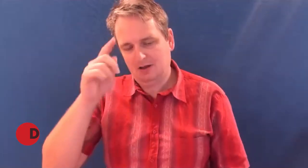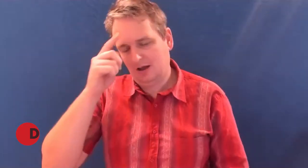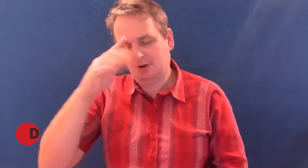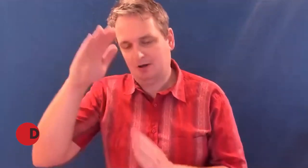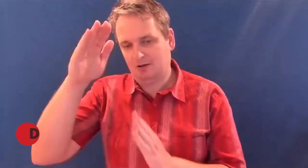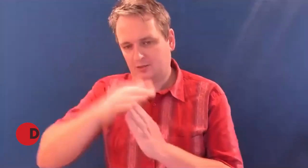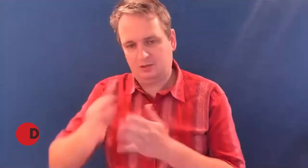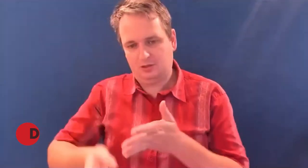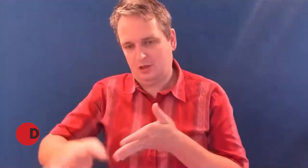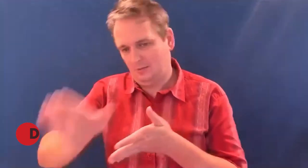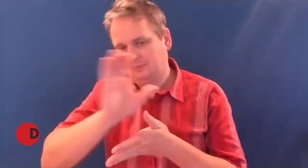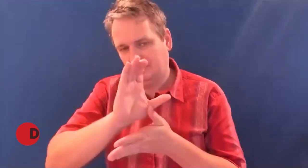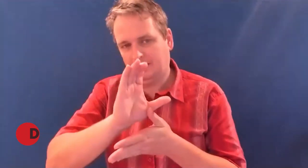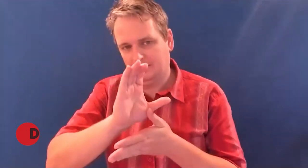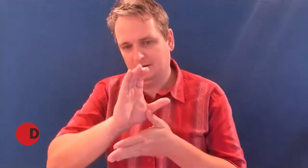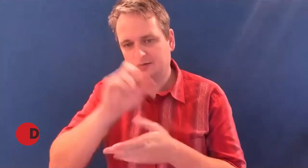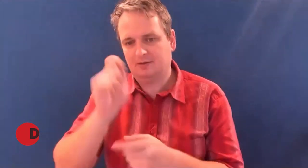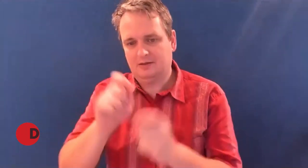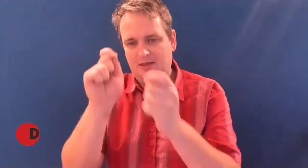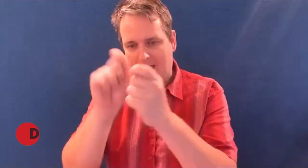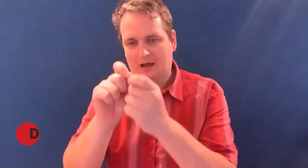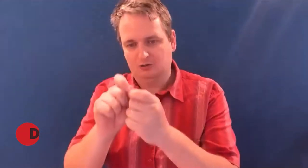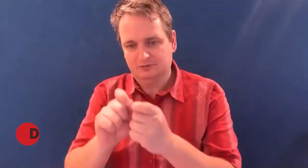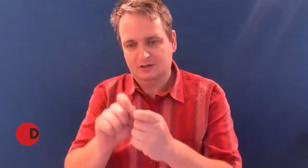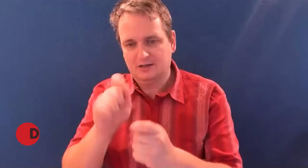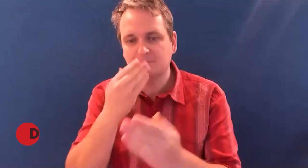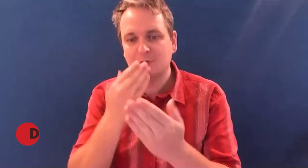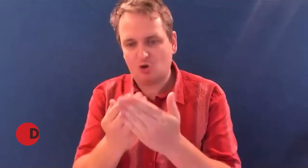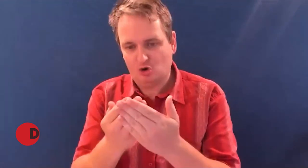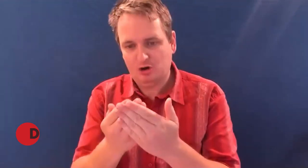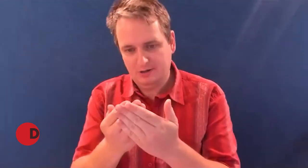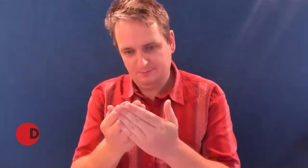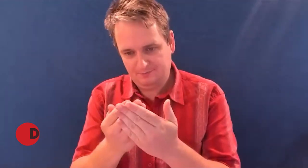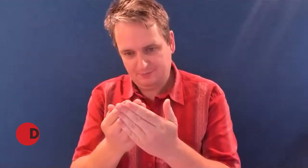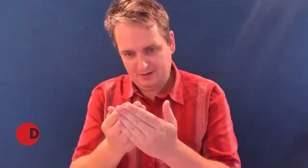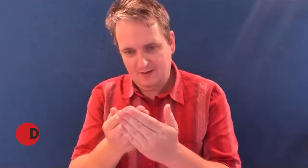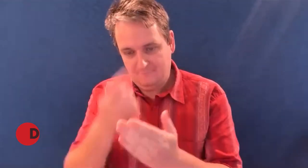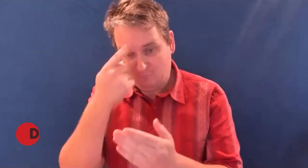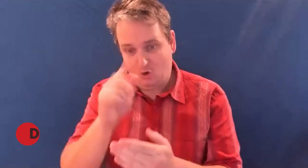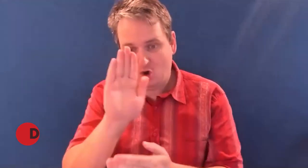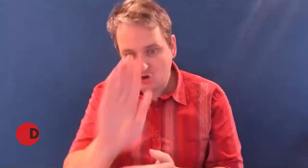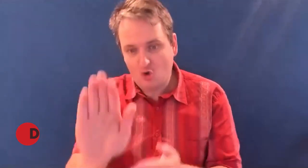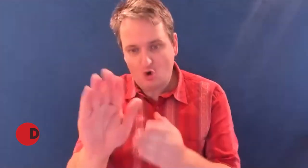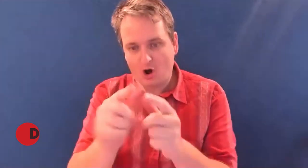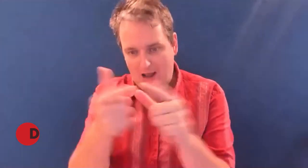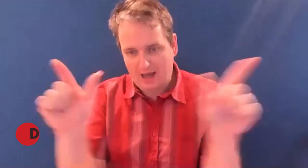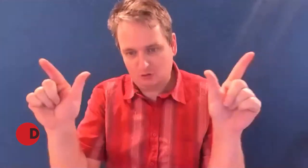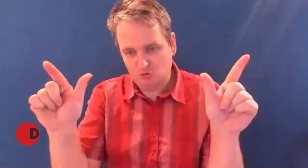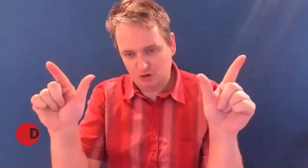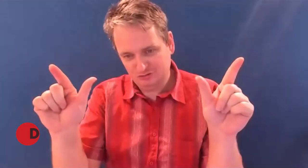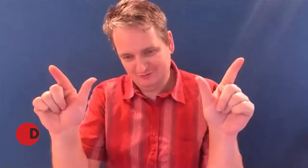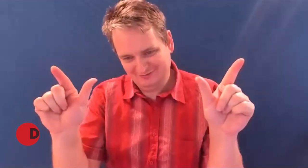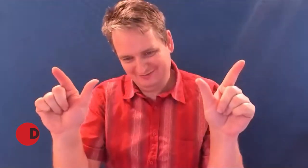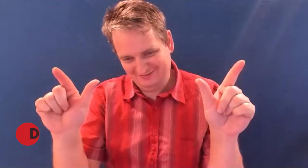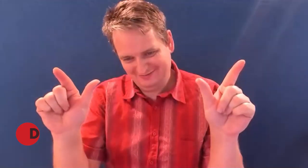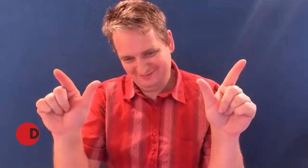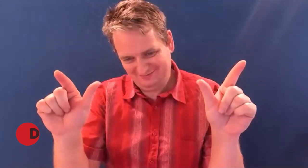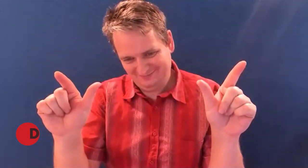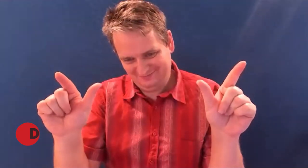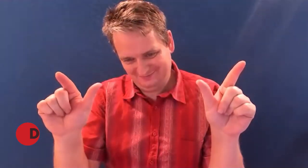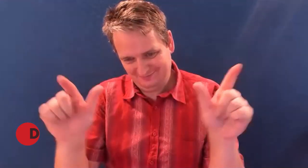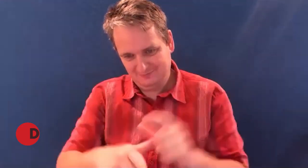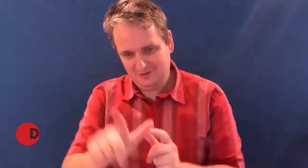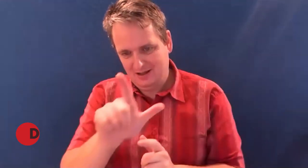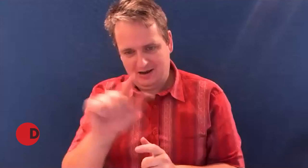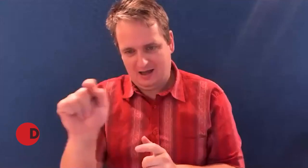The top criteria should be accurate transcribing in your language;